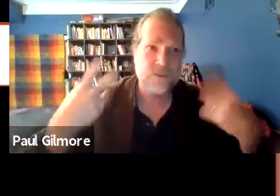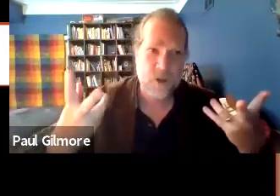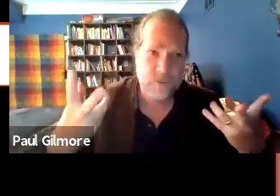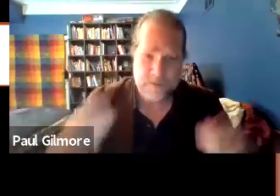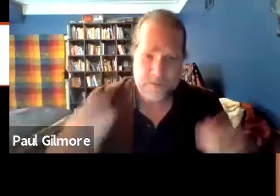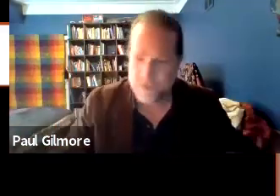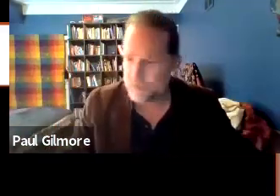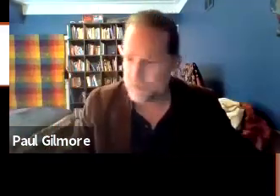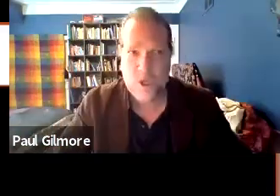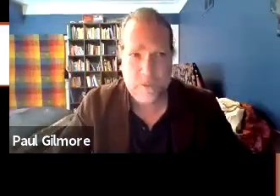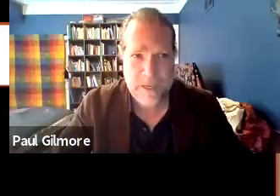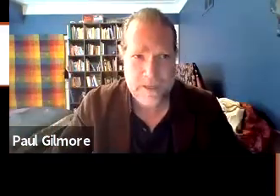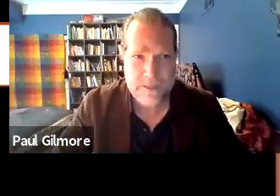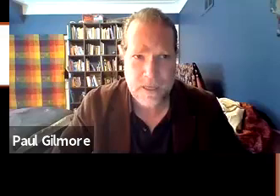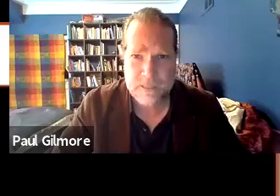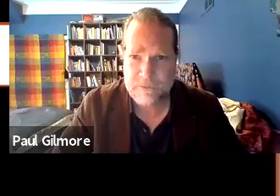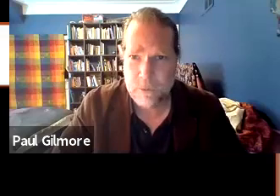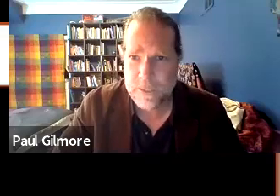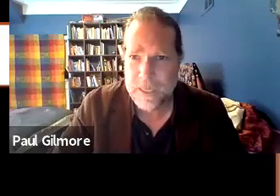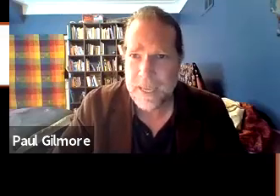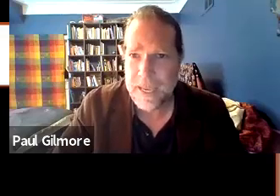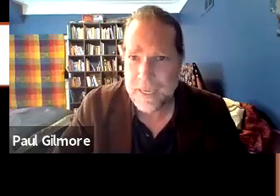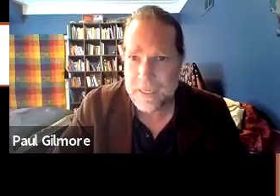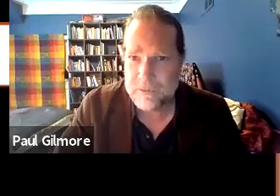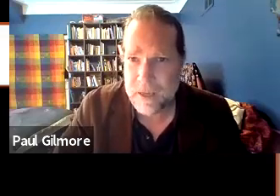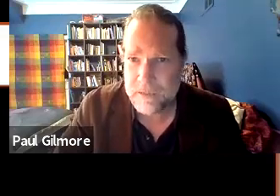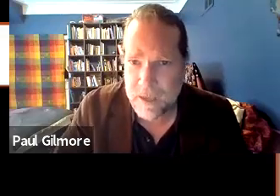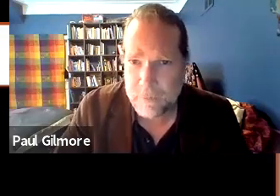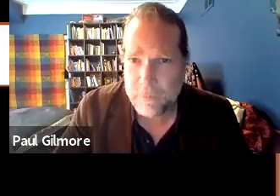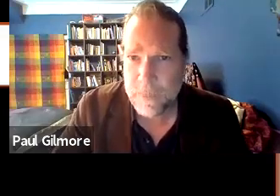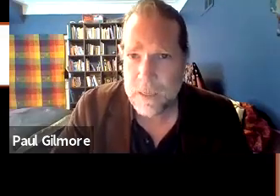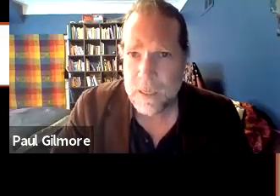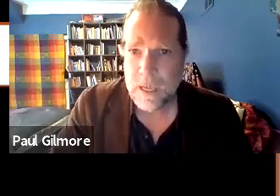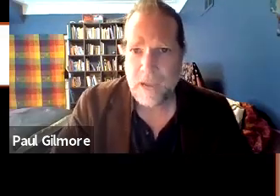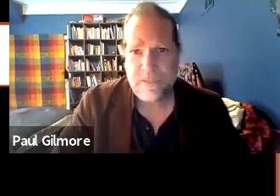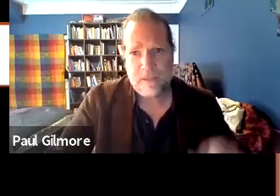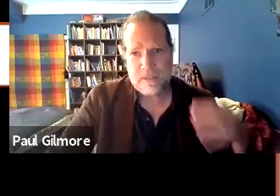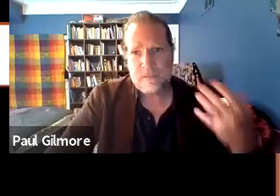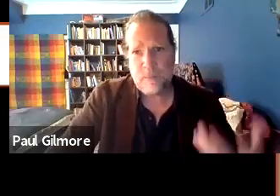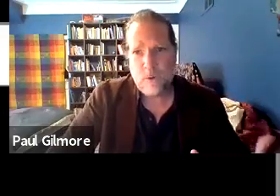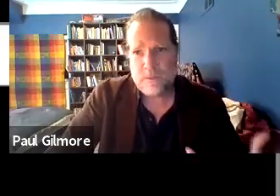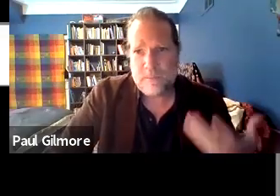Germans who are going to germanized us before we amplify them. I think this is important